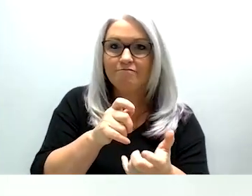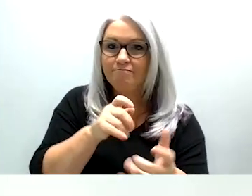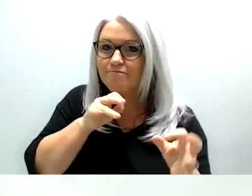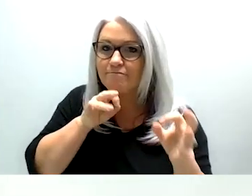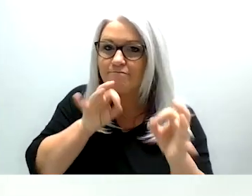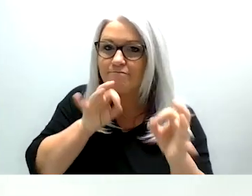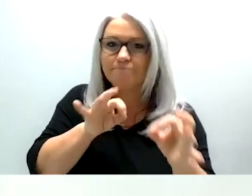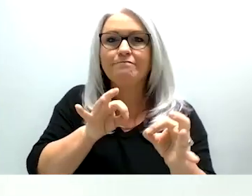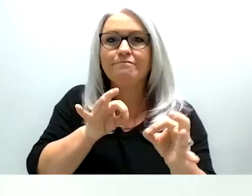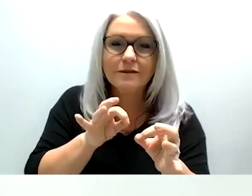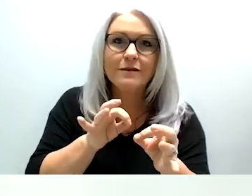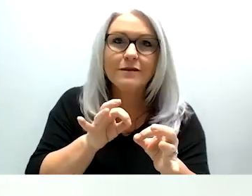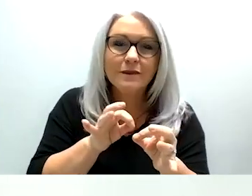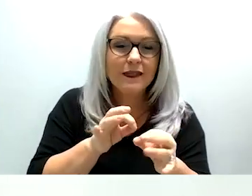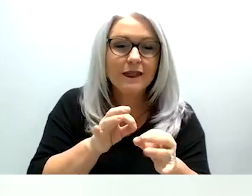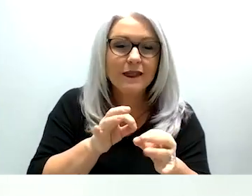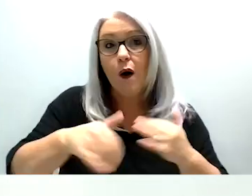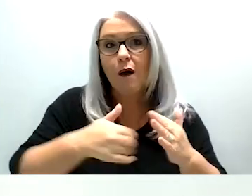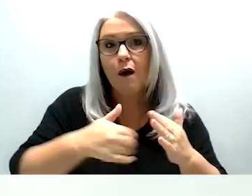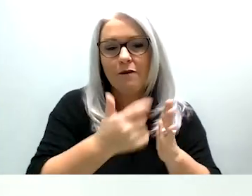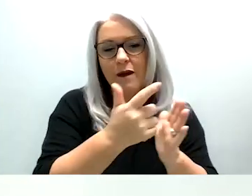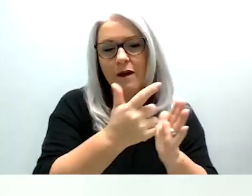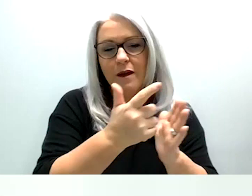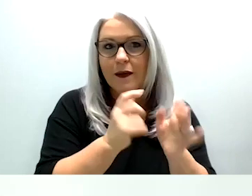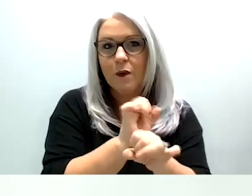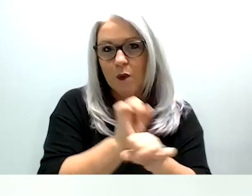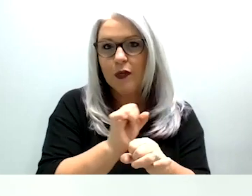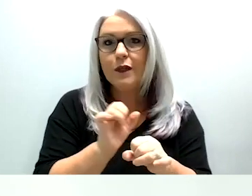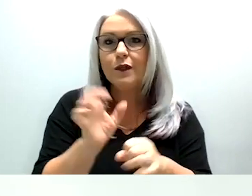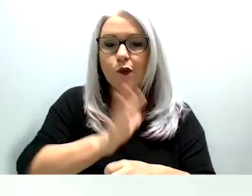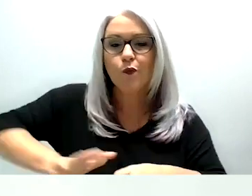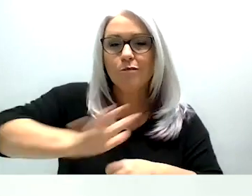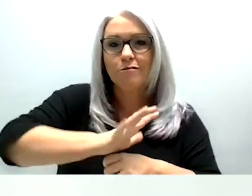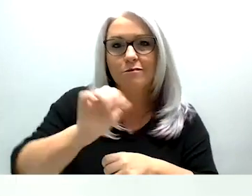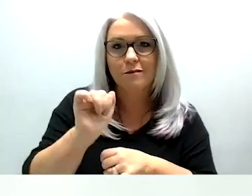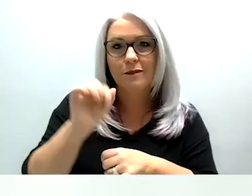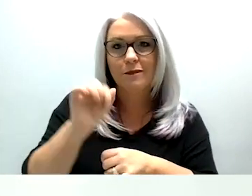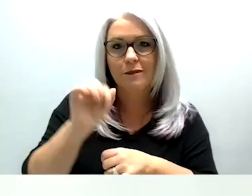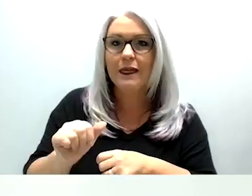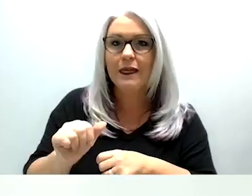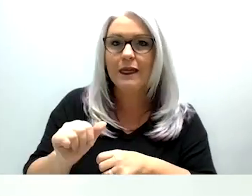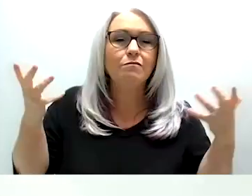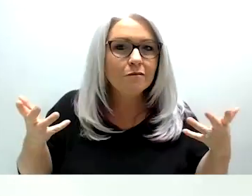legal work around the ADA and reasonable accommodations focuses on is what is reasonable